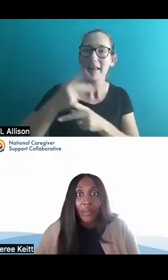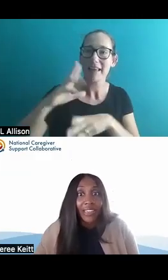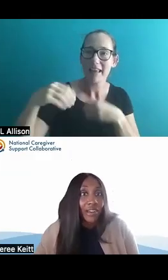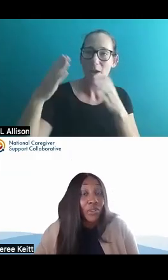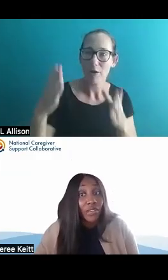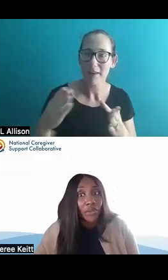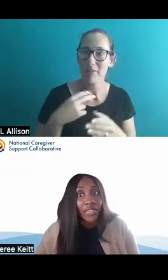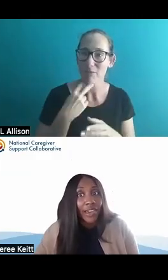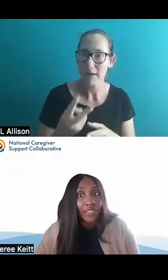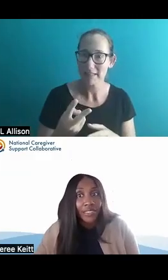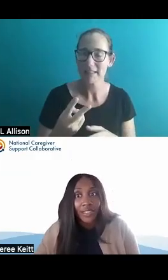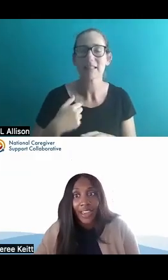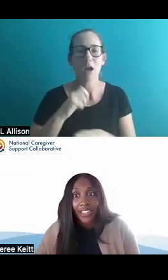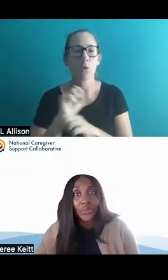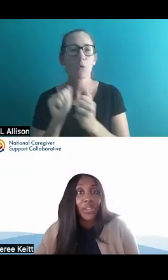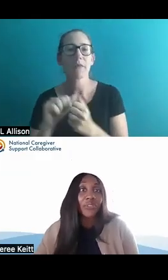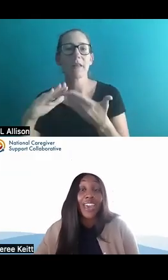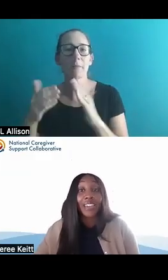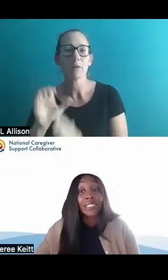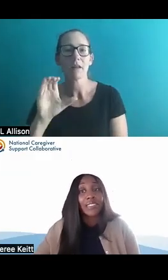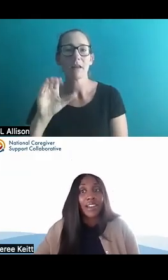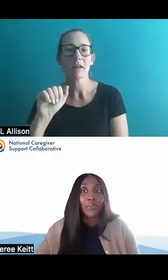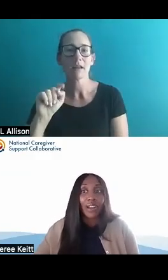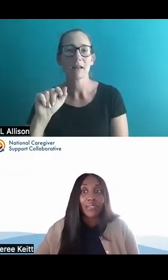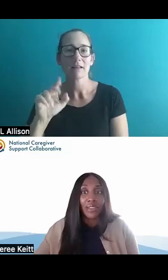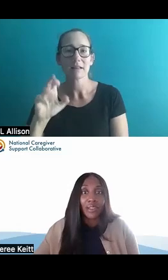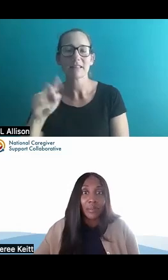Again, I am with Community Catalyst, a national health advocacy nonprofit,